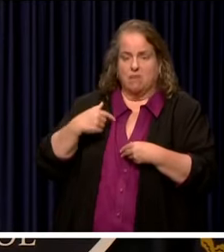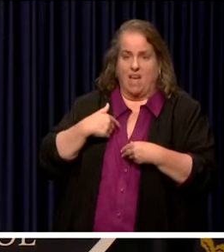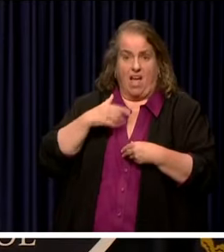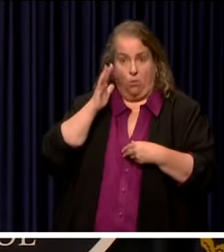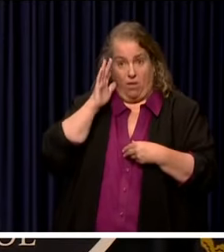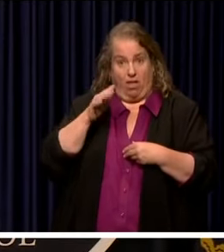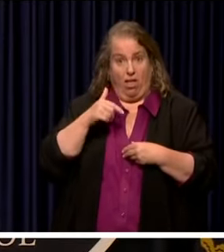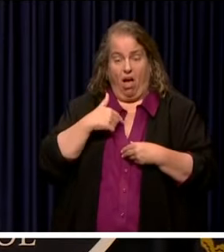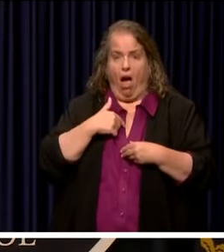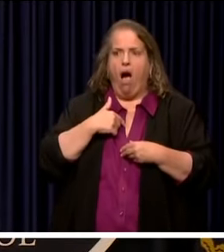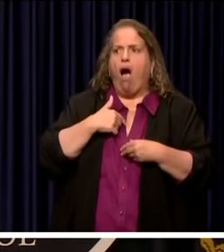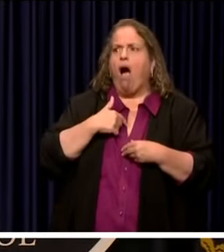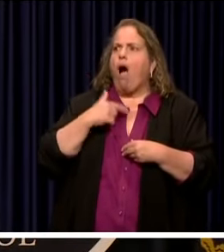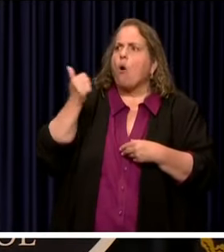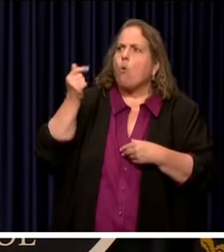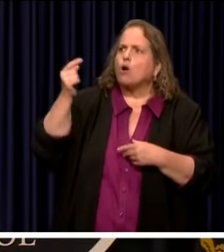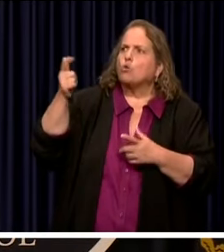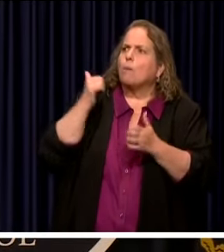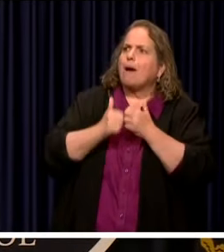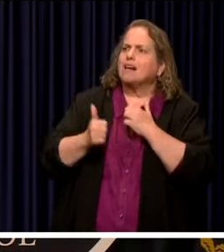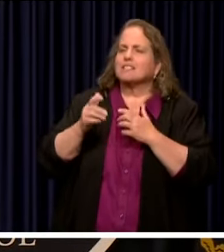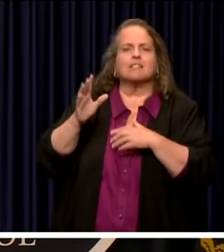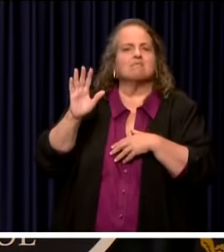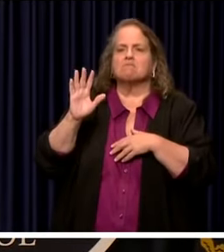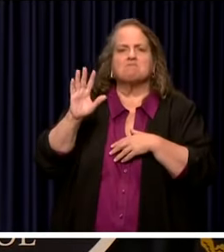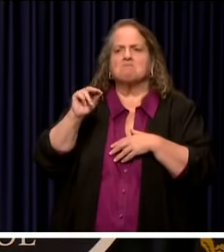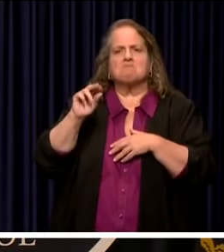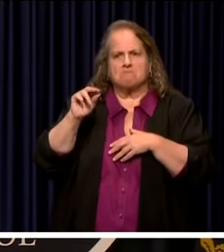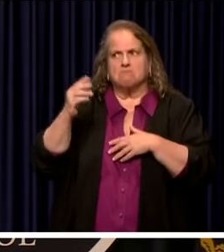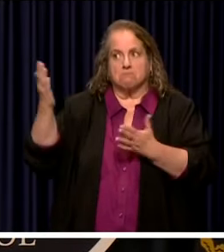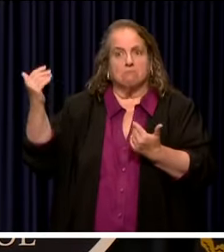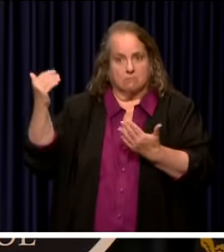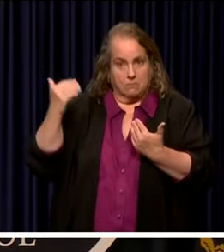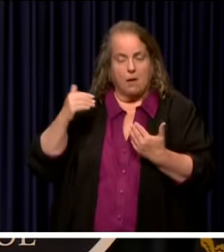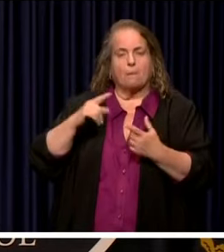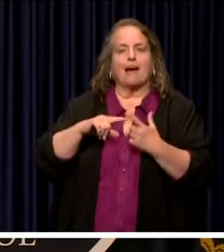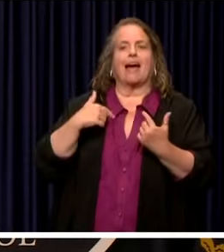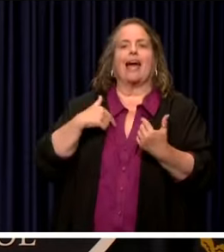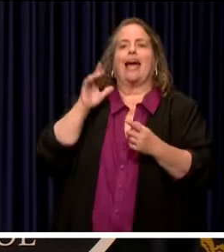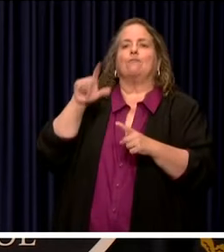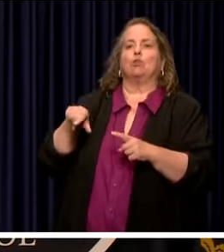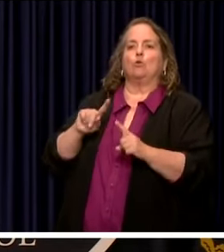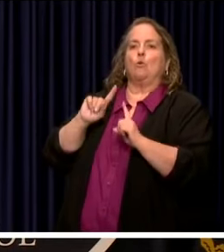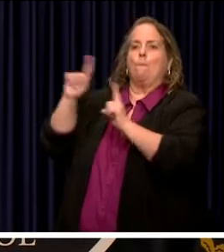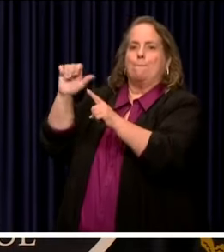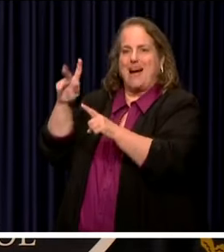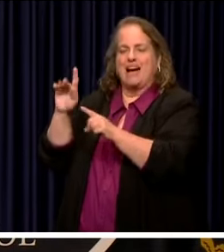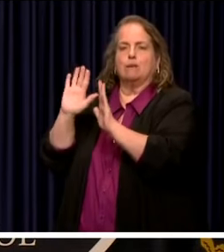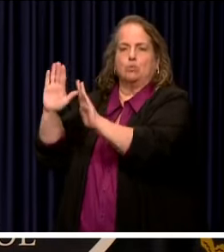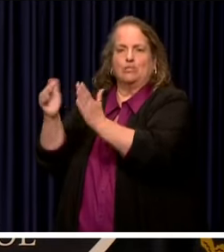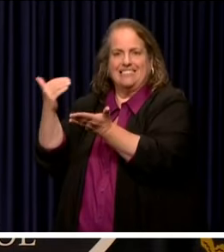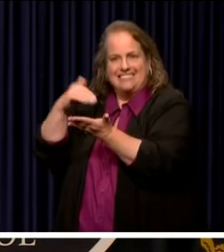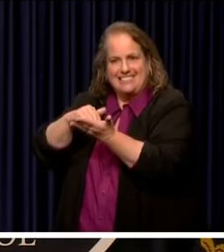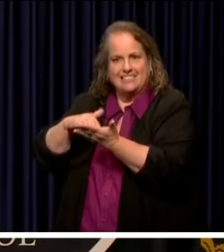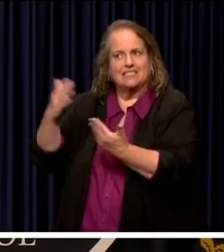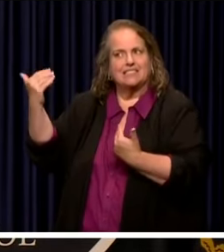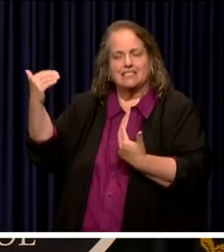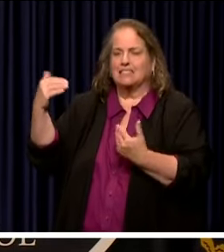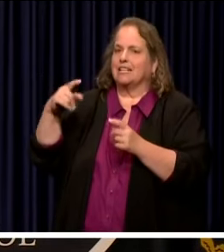JURY REACTION TO THE OUTBREAK. HOW DO YOU EXPLAIN TENNESSEE